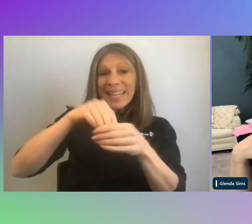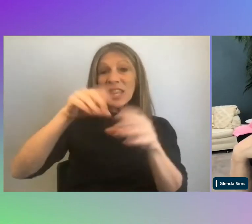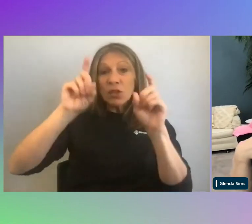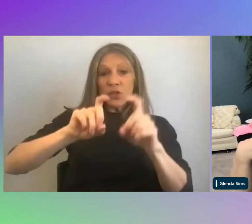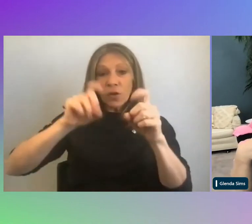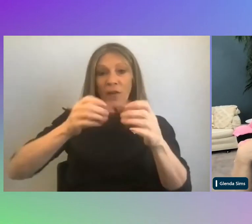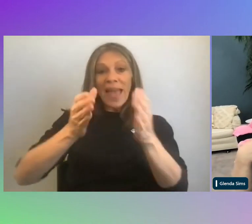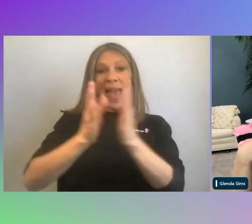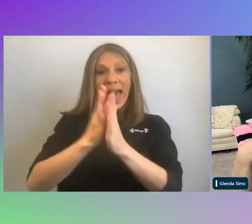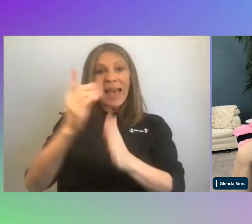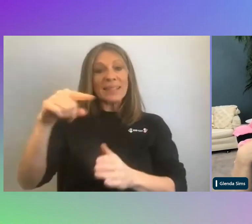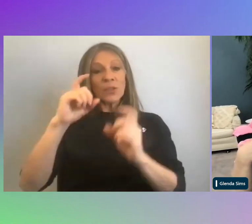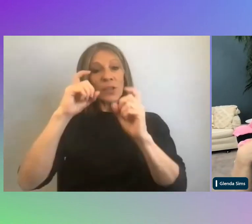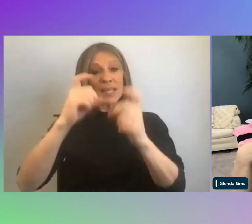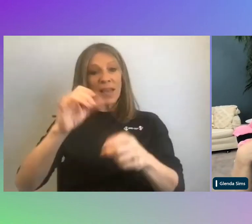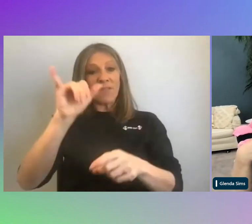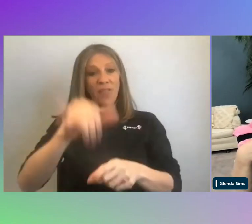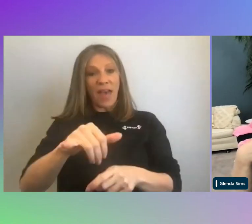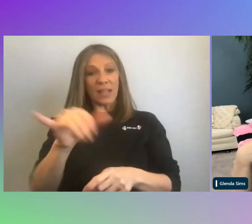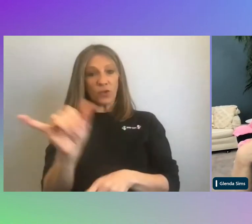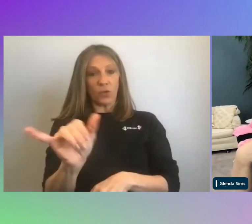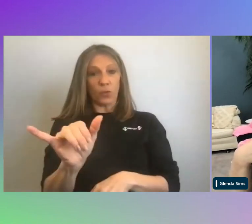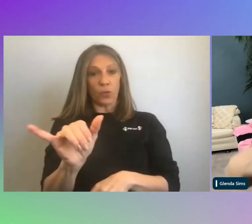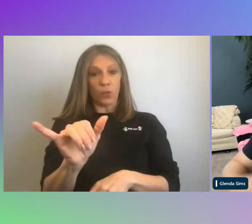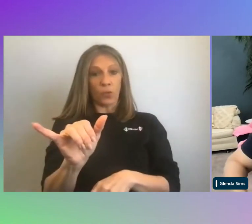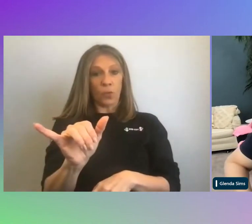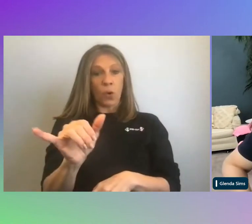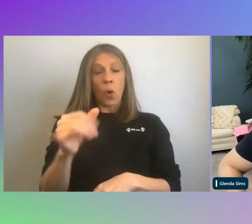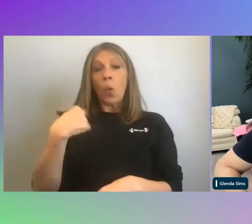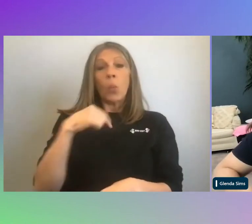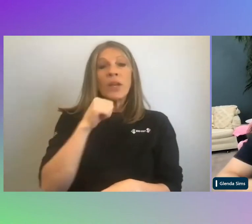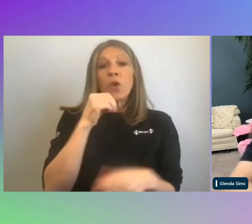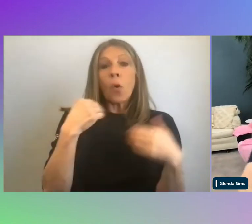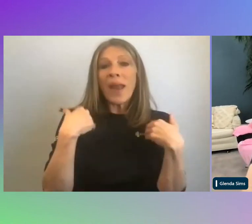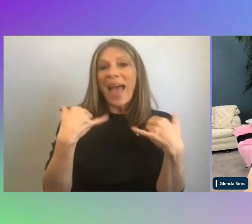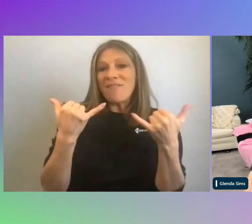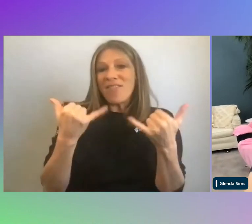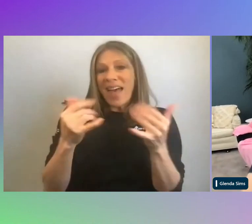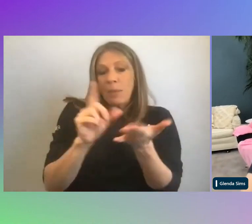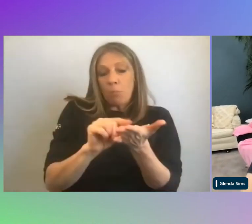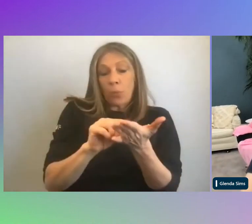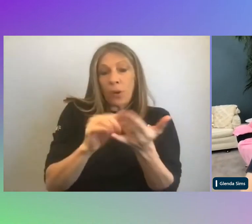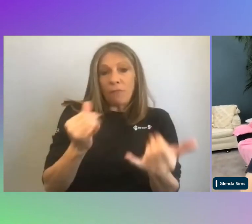these away soon so we just don't have them in print. These are